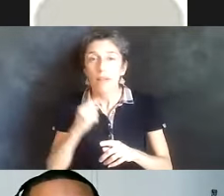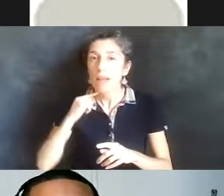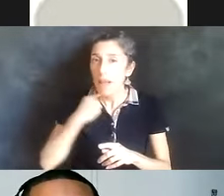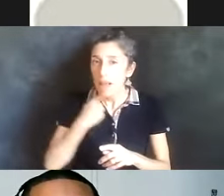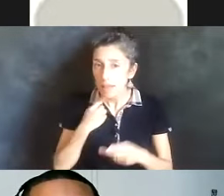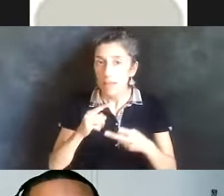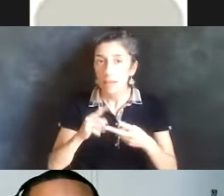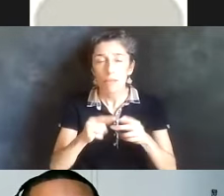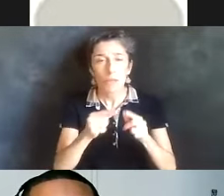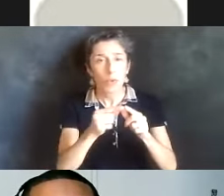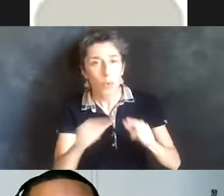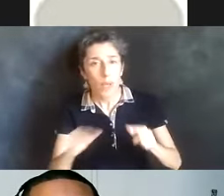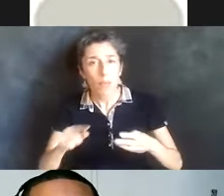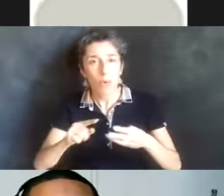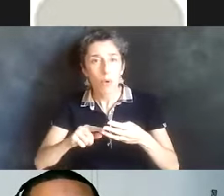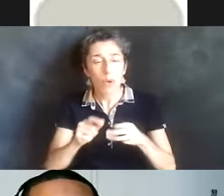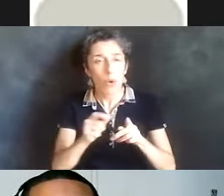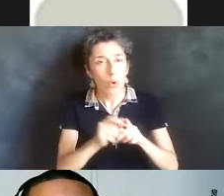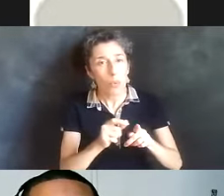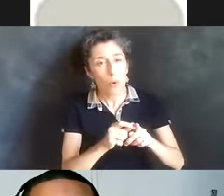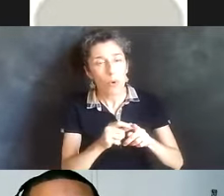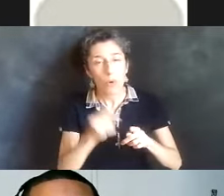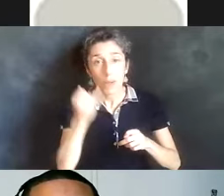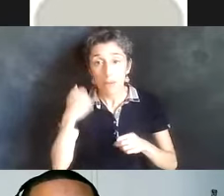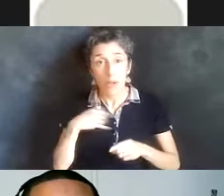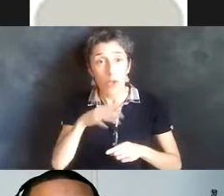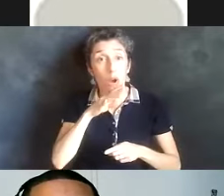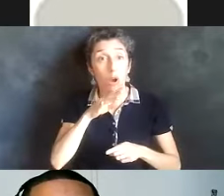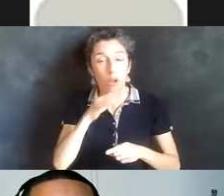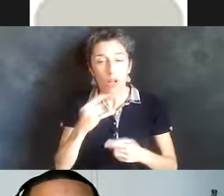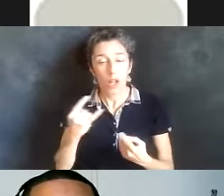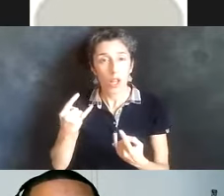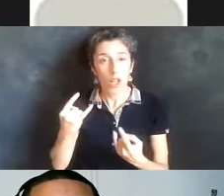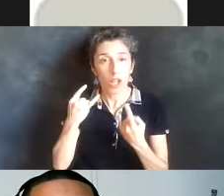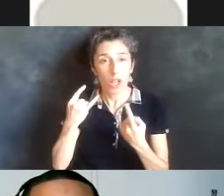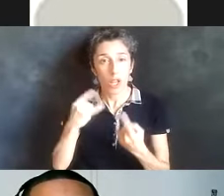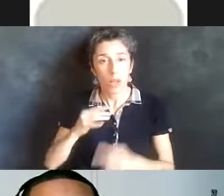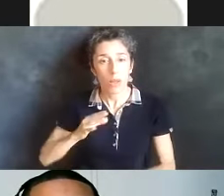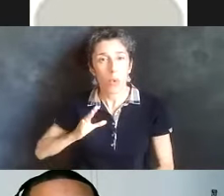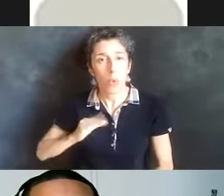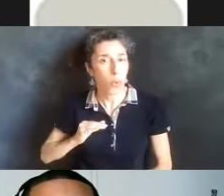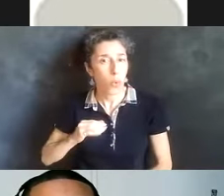if I make errors while I'm talking. In addition to that, I also feel very inferior to all the